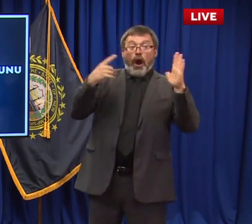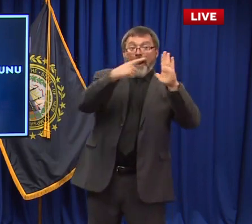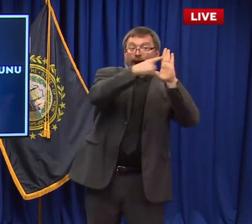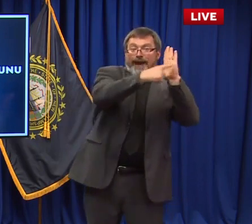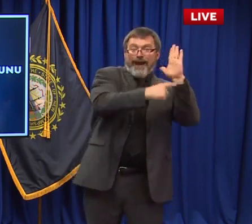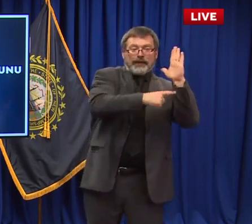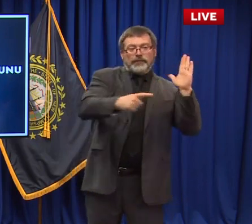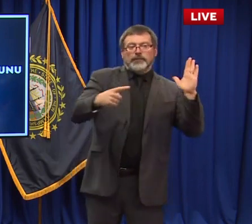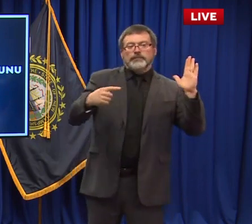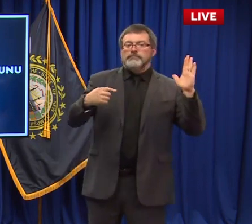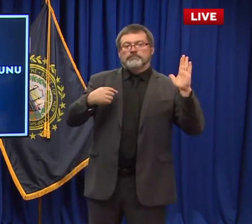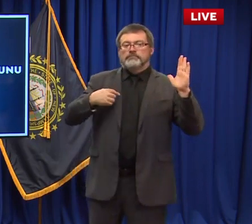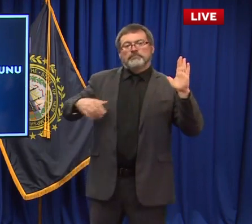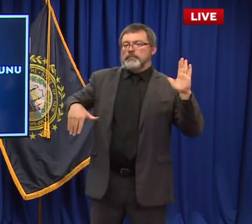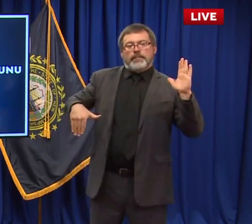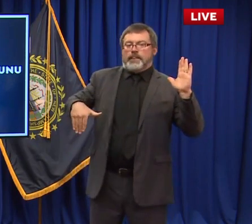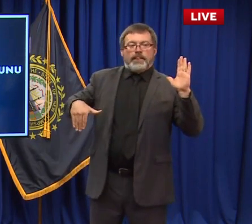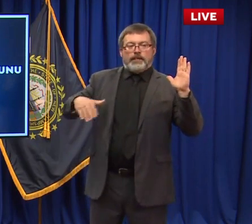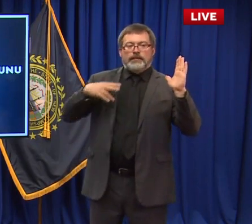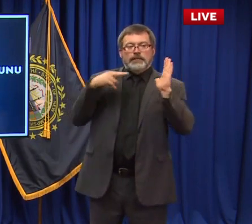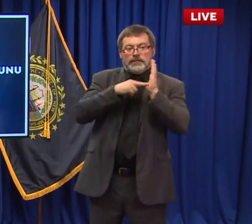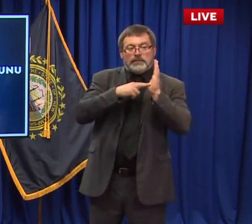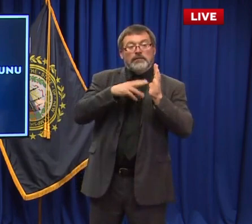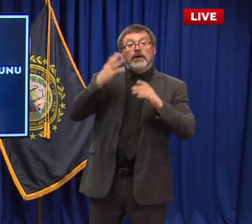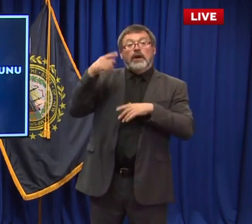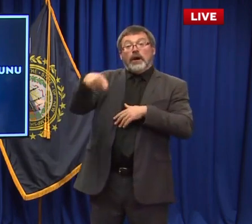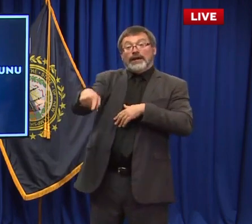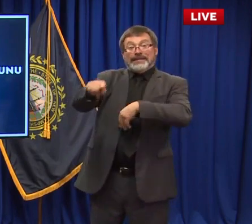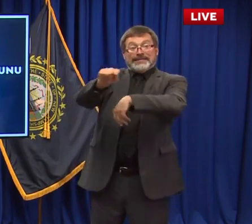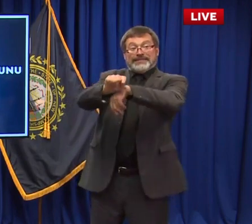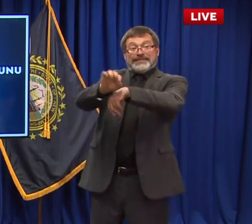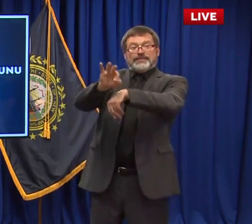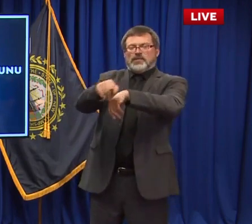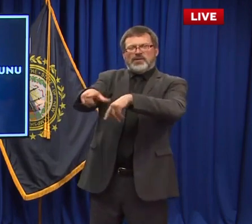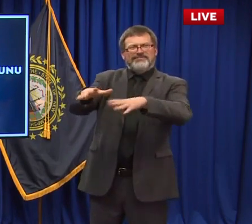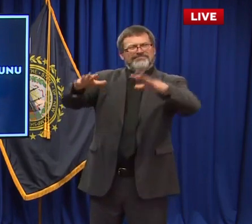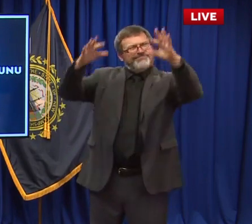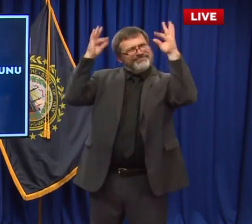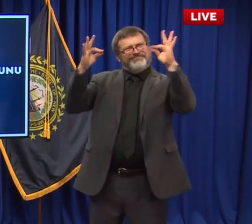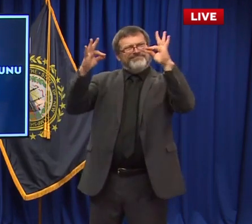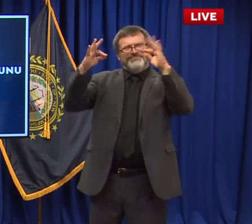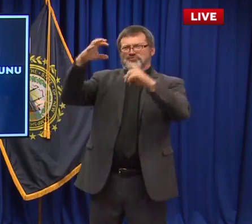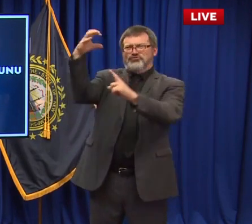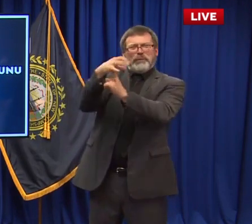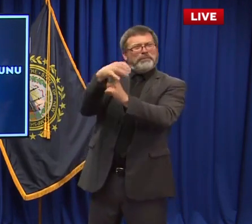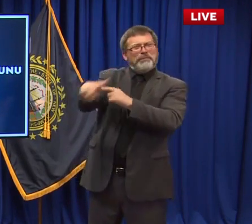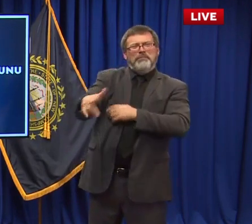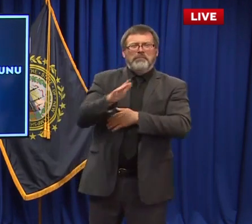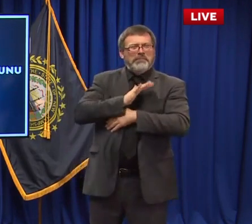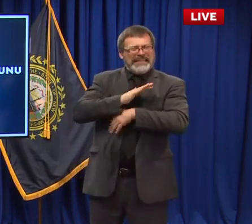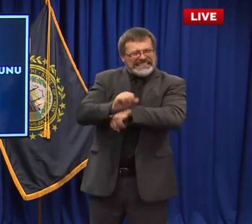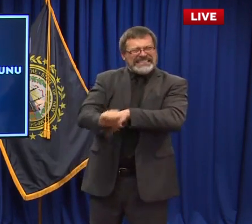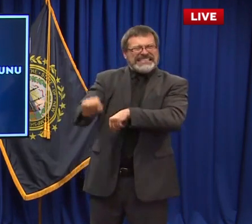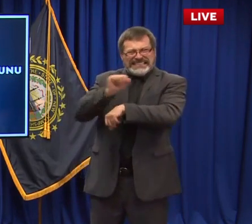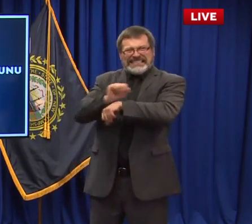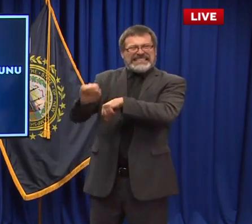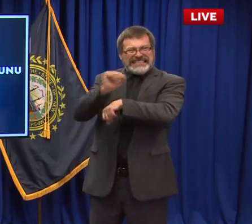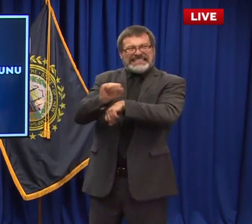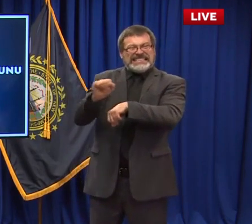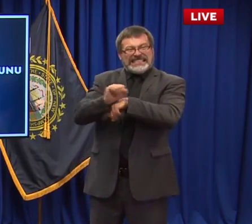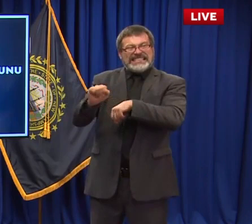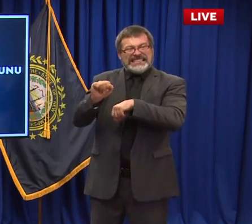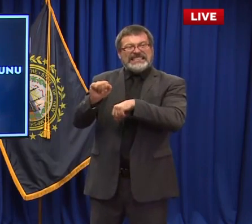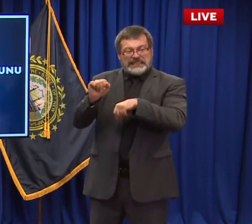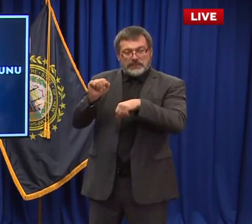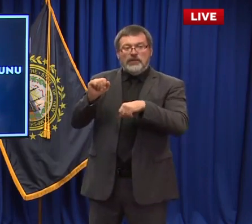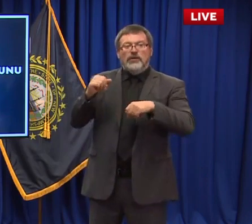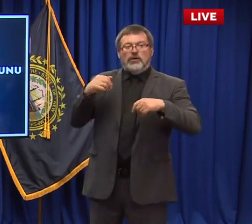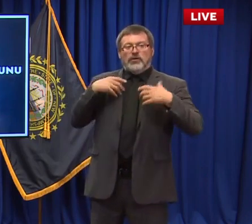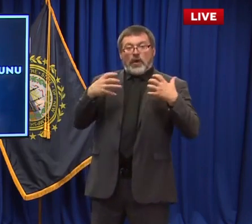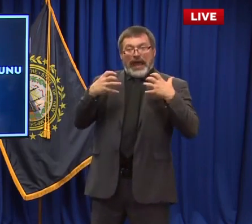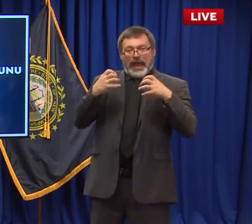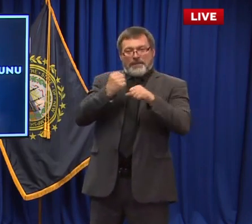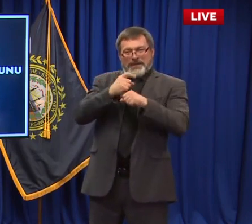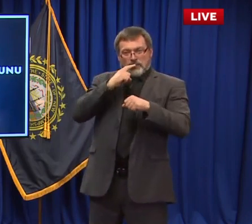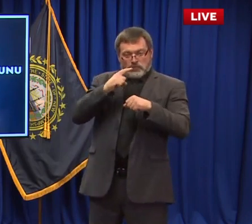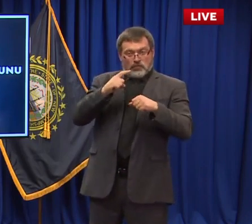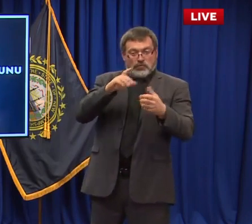I WILL SAY THIS WITHOUT GIVING TOO MUCH OF YOUR PREVIEW BECAUSE I DON’T KNOW THE FINAL DOCUMENT WILL LOOK LIKE, THE TASK OR SITE RATED THIS DOCUMENT I THINK DID A GREAT JOB CREATING SOMETHING